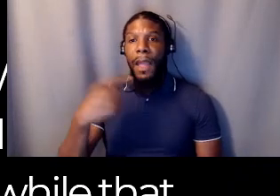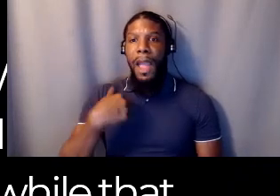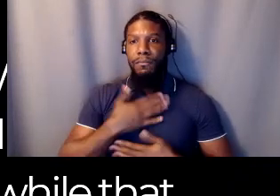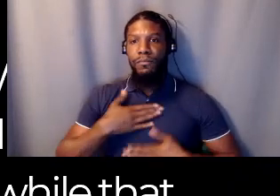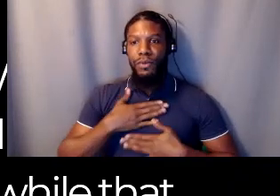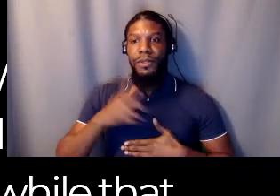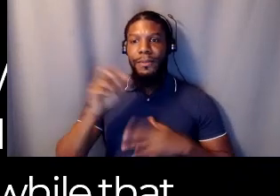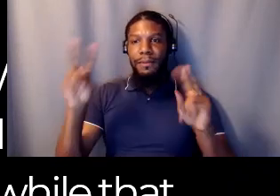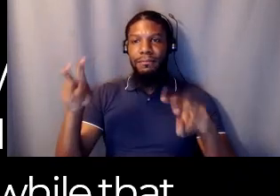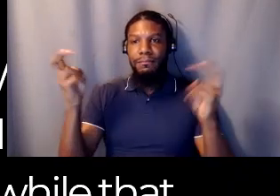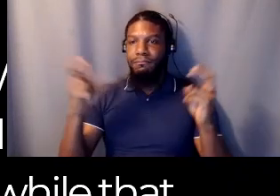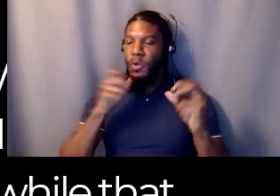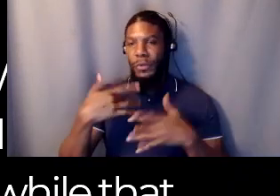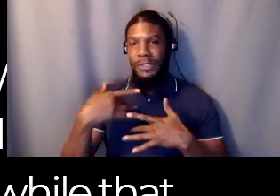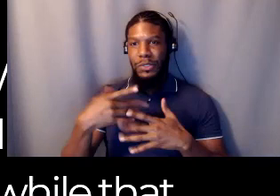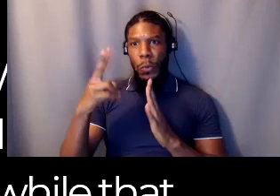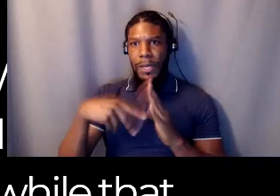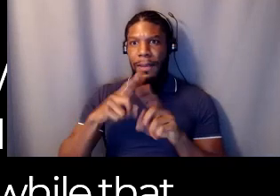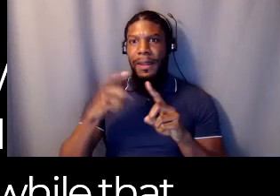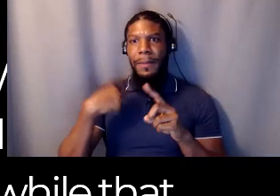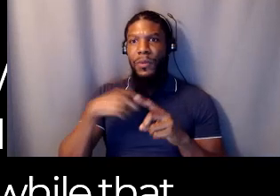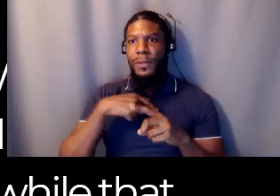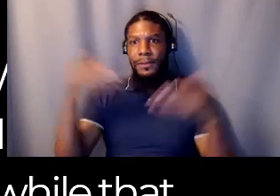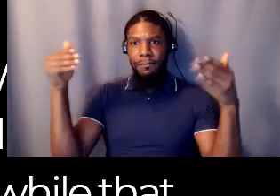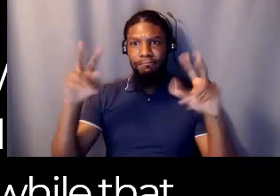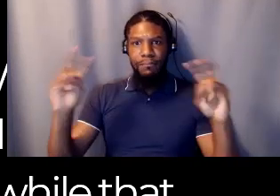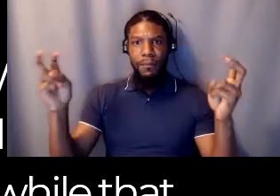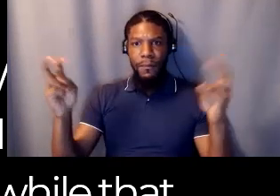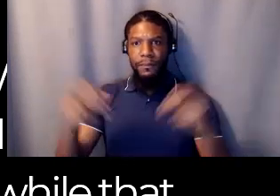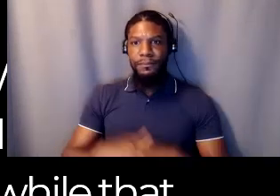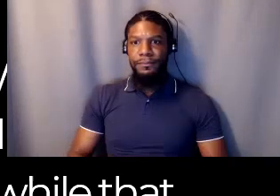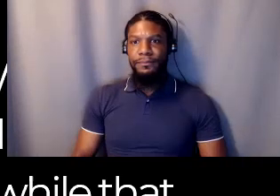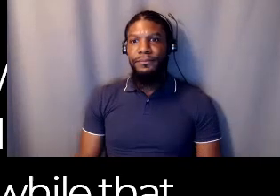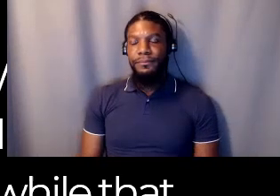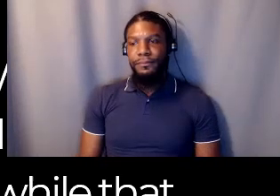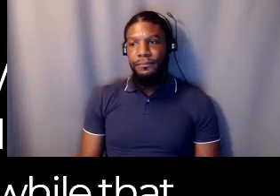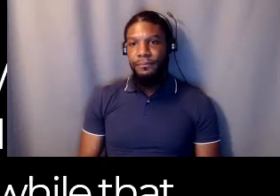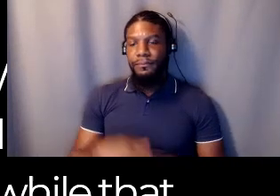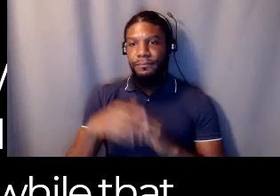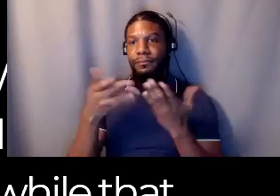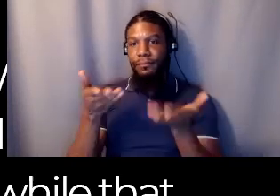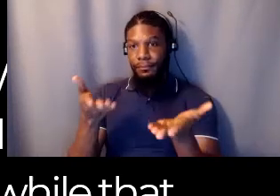But I think it's worth really looking at. It says: "The principle of providing inclusivity and accessibility